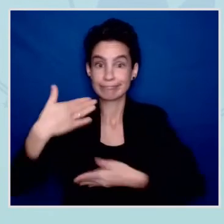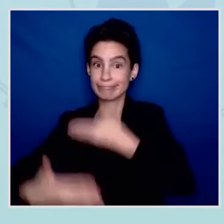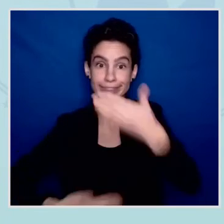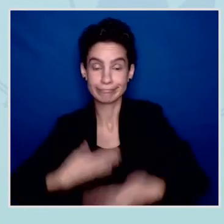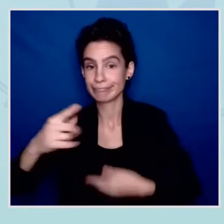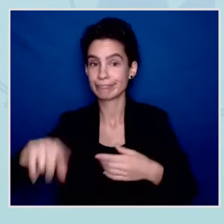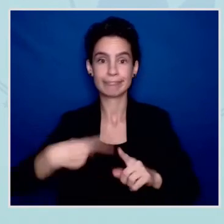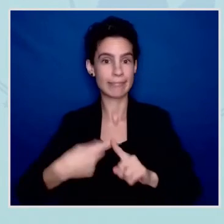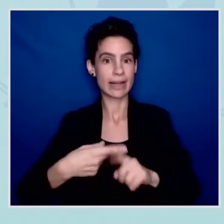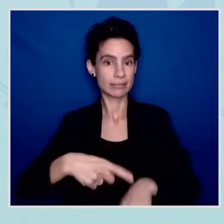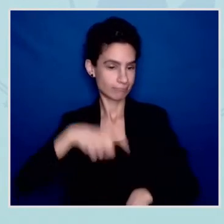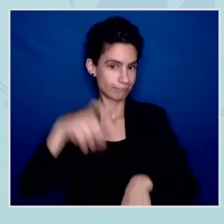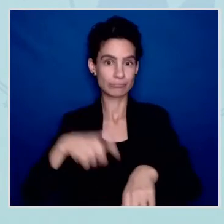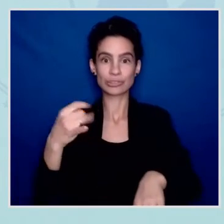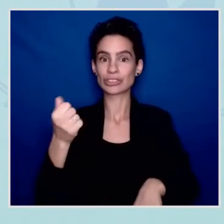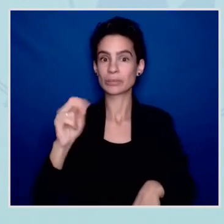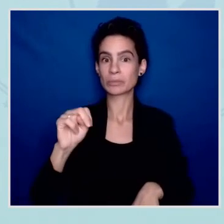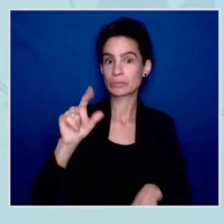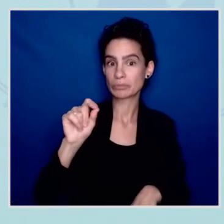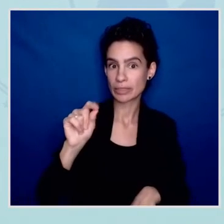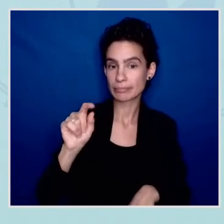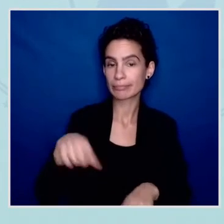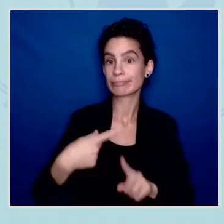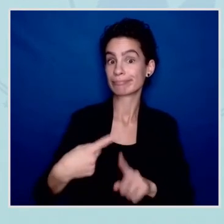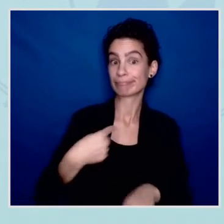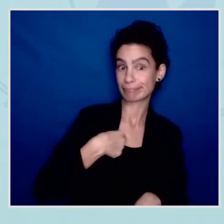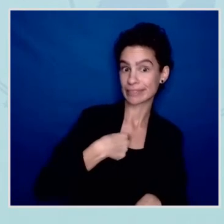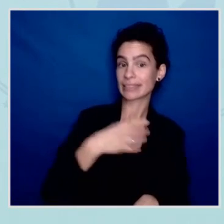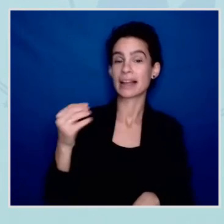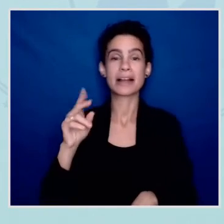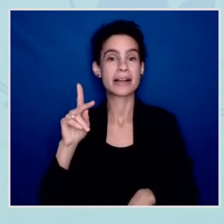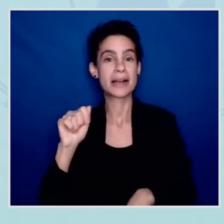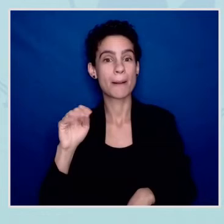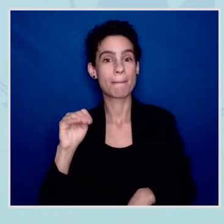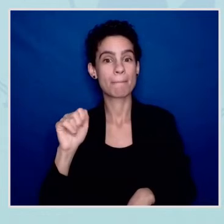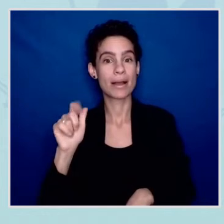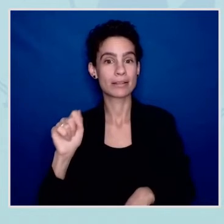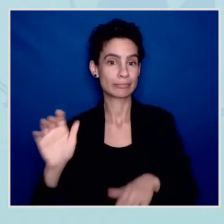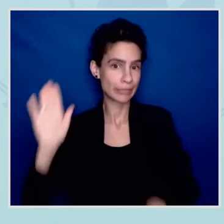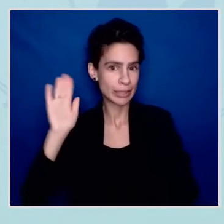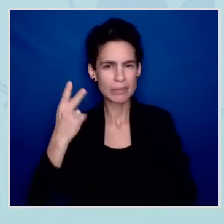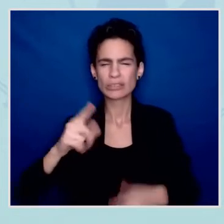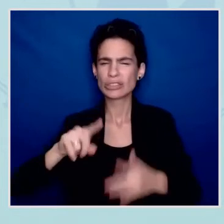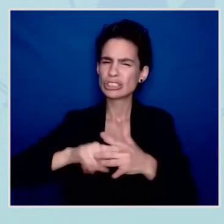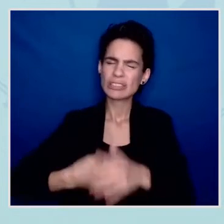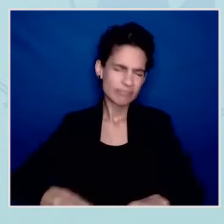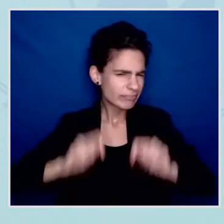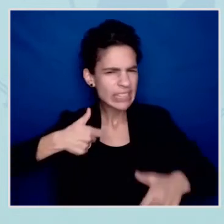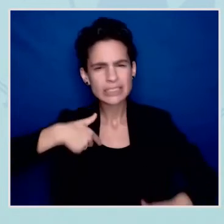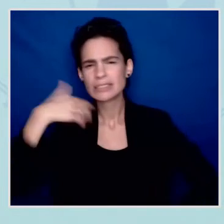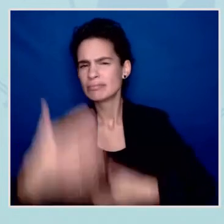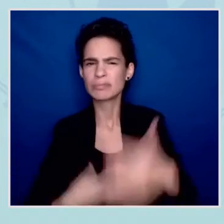IS FOR THEM TO DECIDE. WHAT I'M GOING TO HAVE TO, THEY